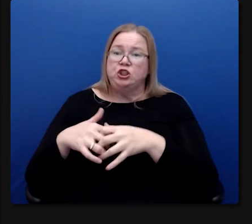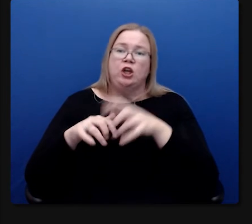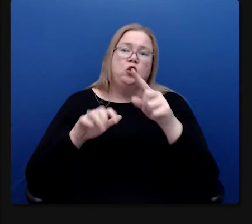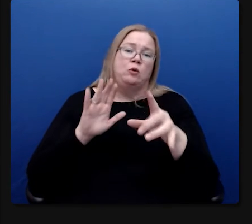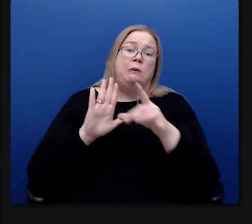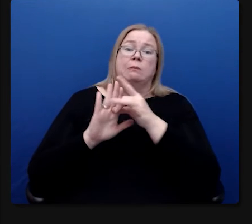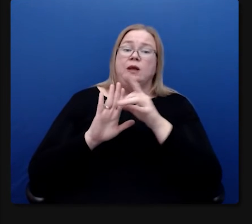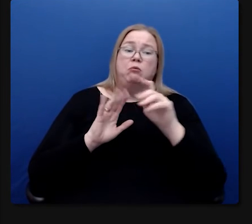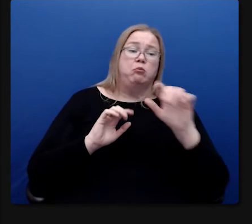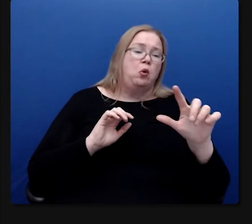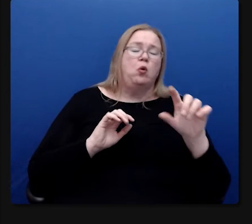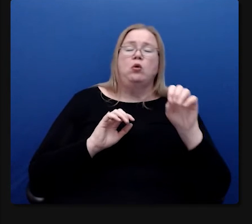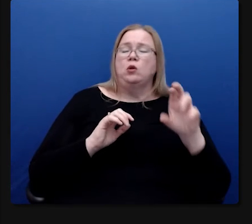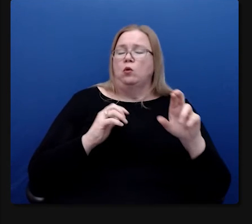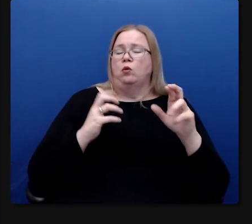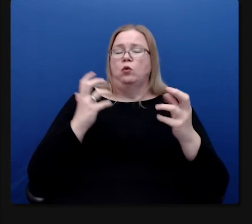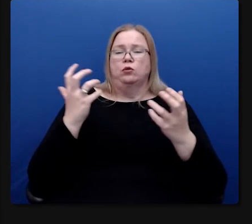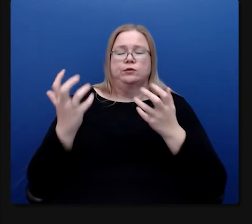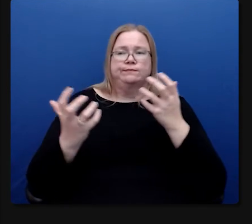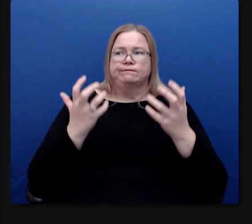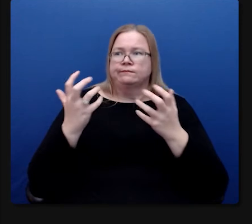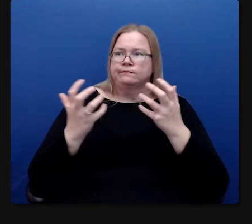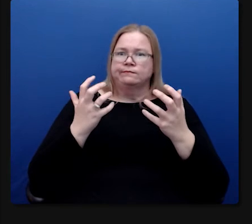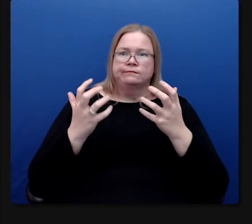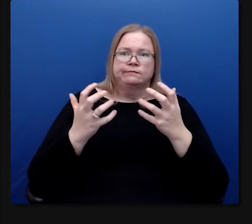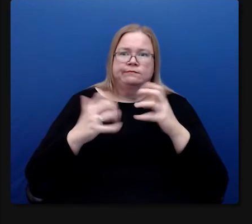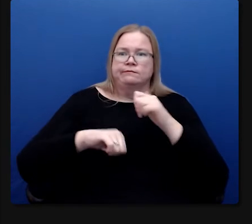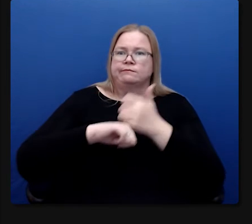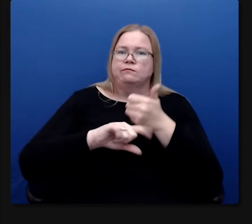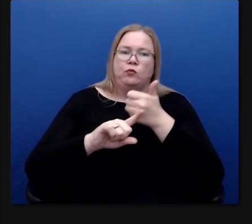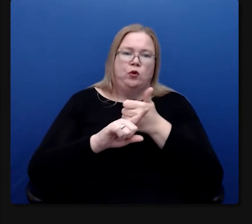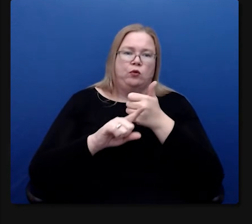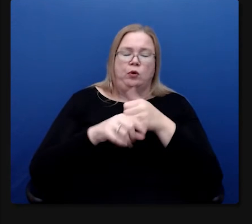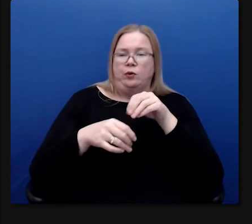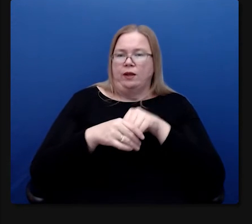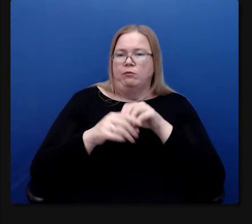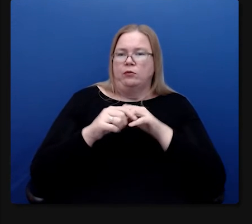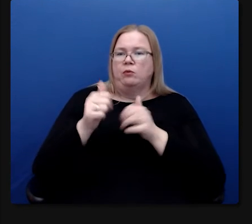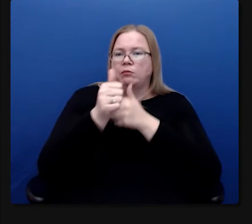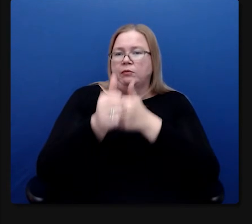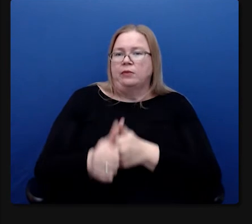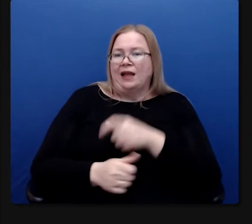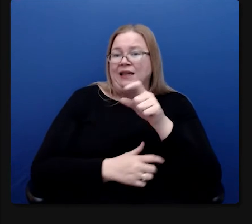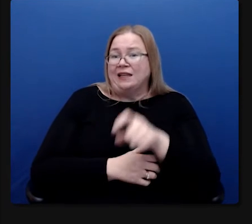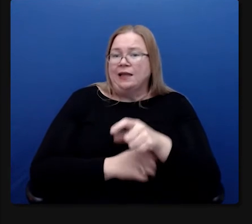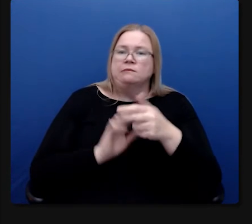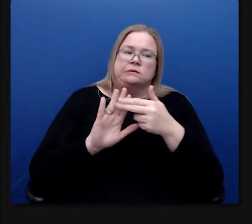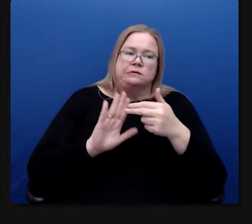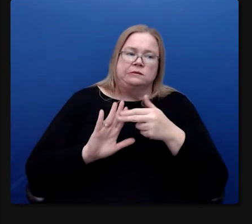so you can select them in the portal or for your own internal compliance needs, you need to list and tag things,